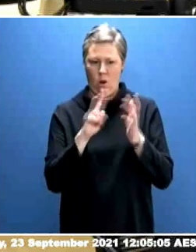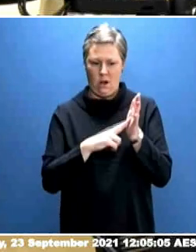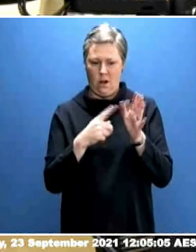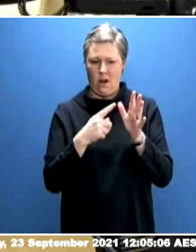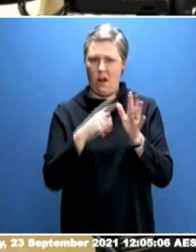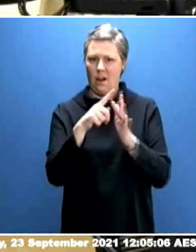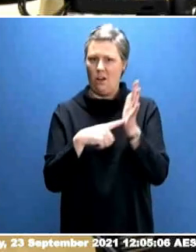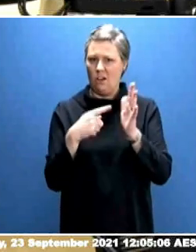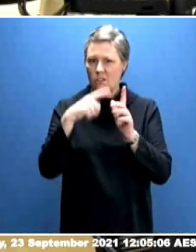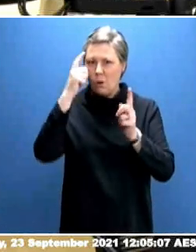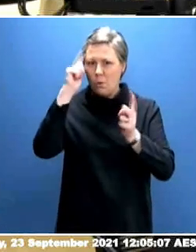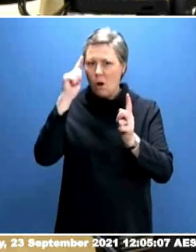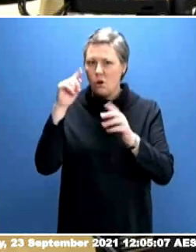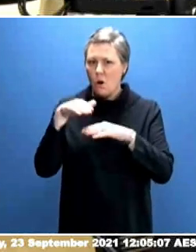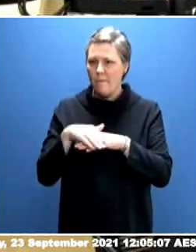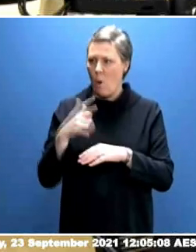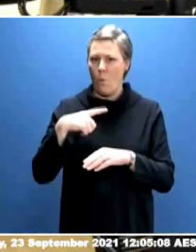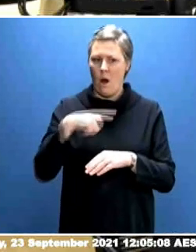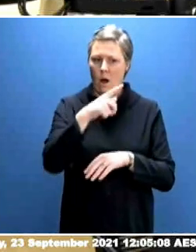in conjunction with colleagues at NT Legal Aid